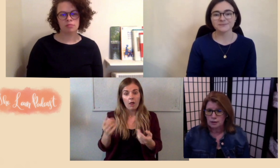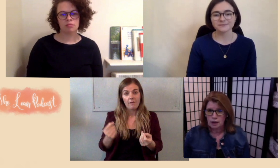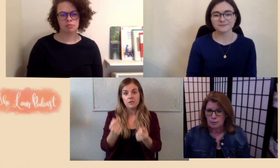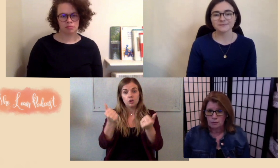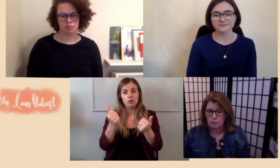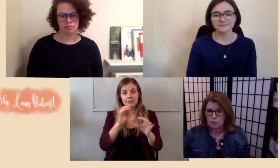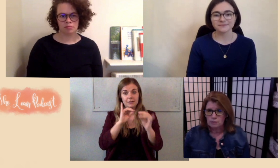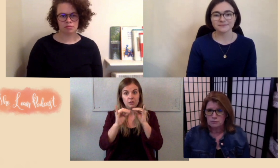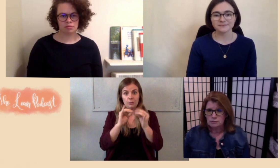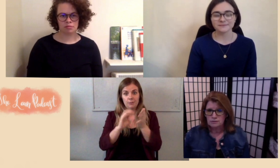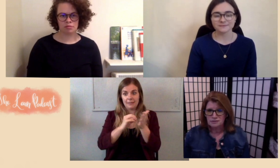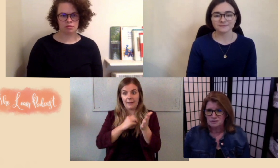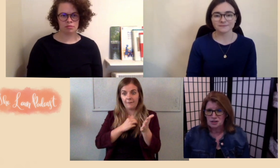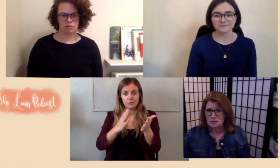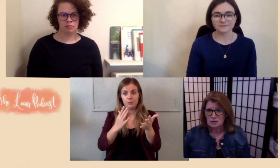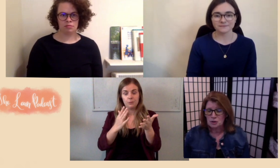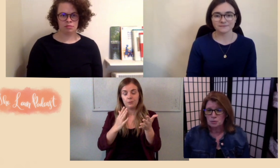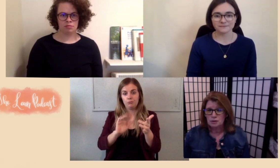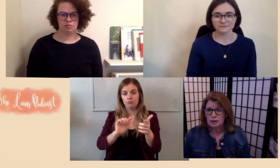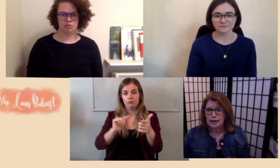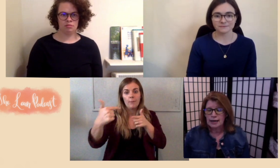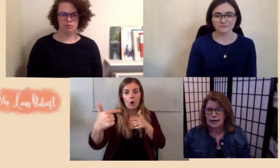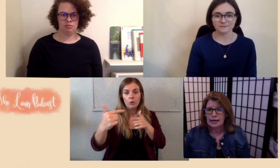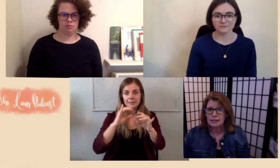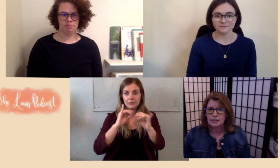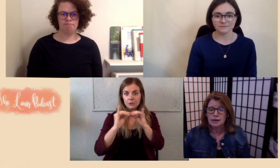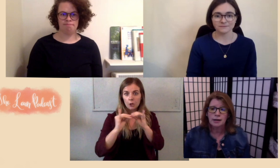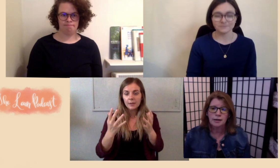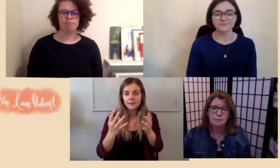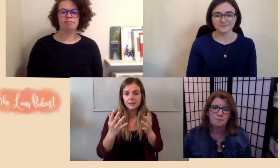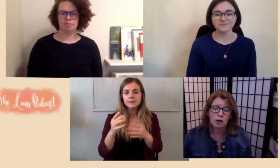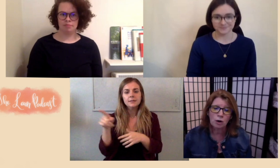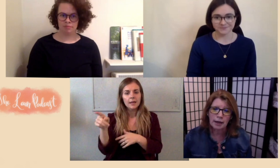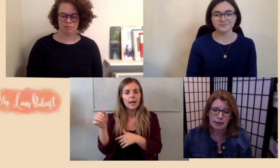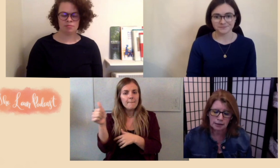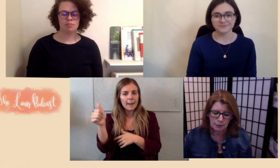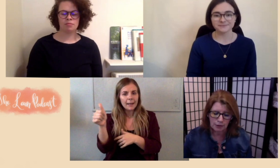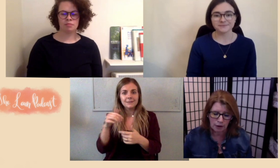And, Amanda Smith and I, through our work with IRIS,